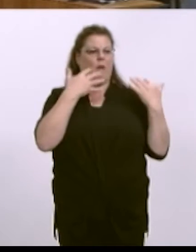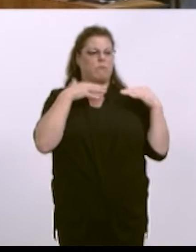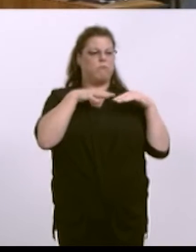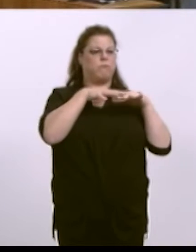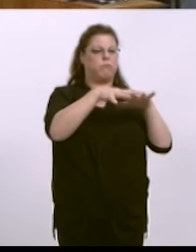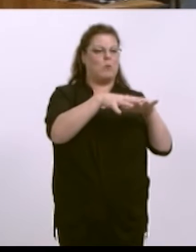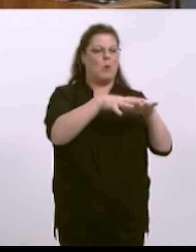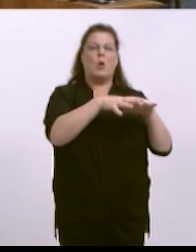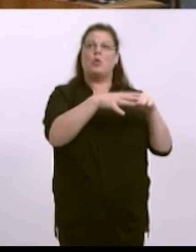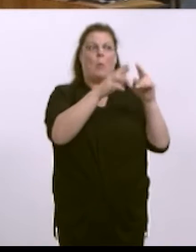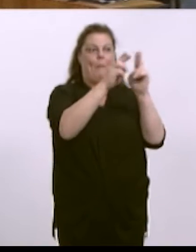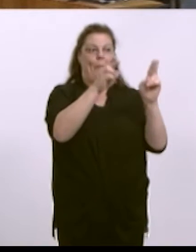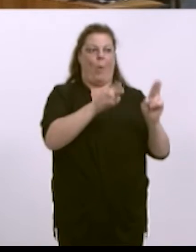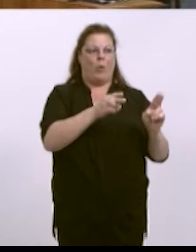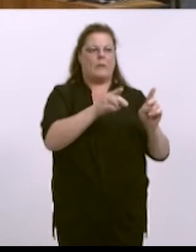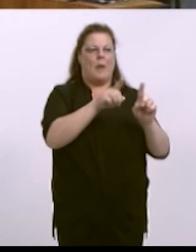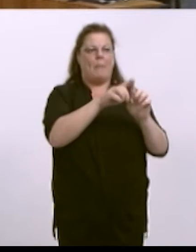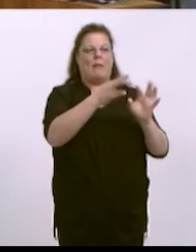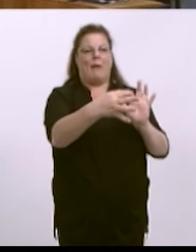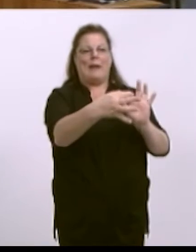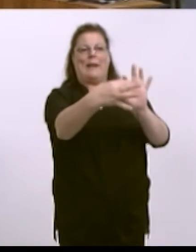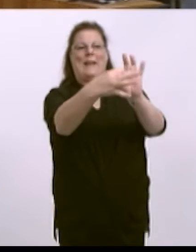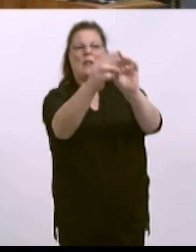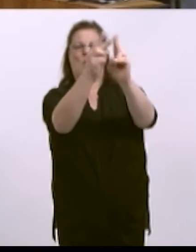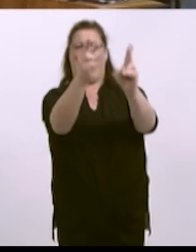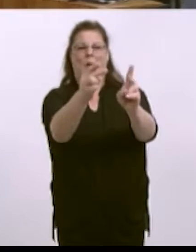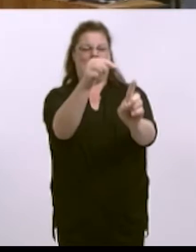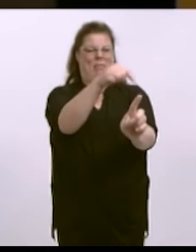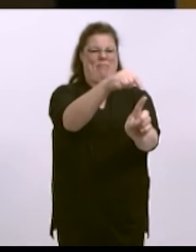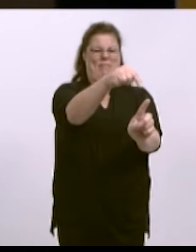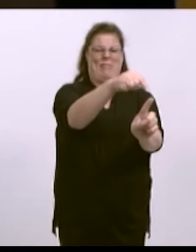technology to connect the houses to it. So, my question to you is: first of all, what